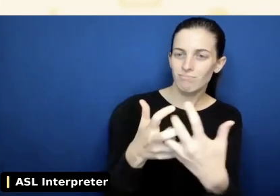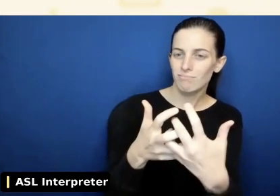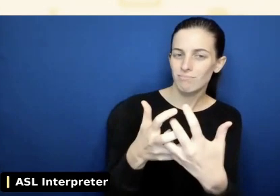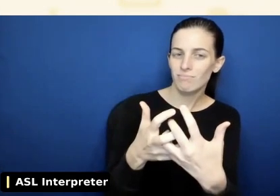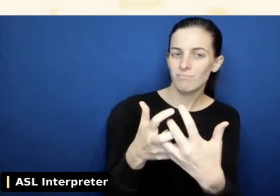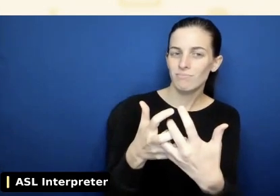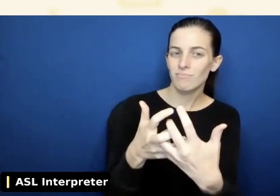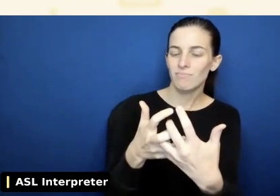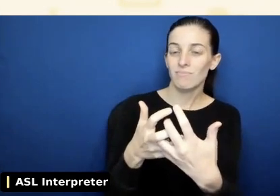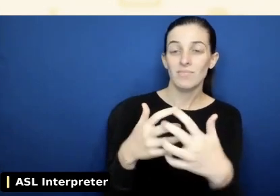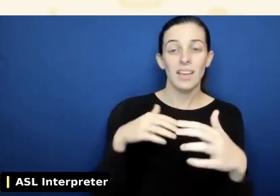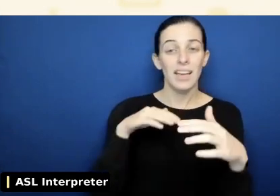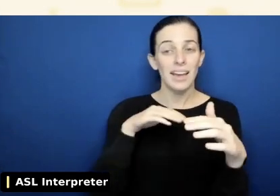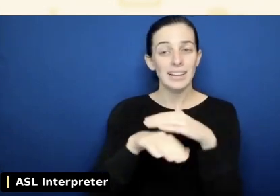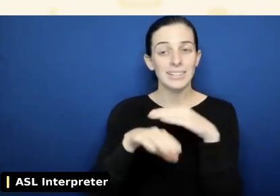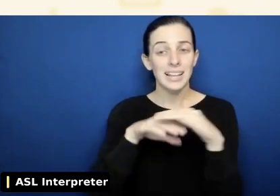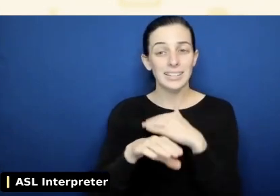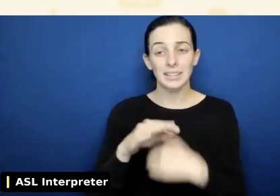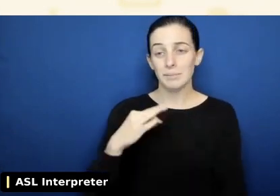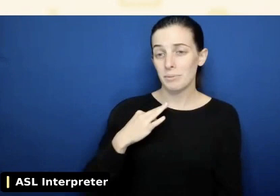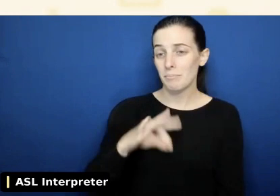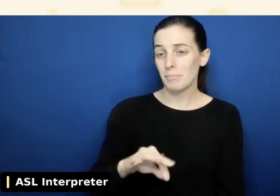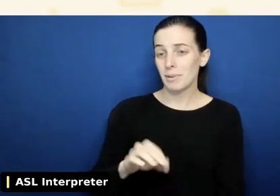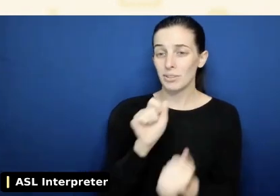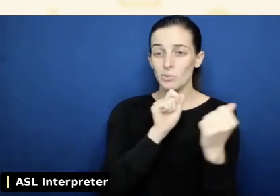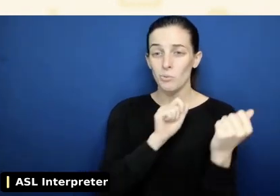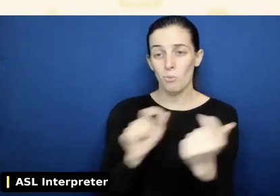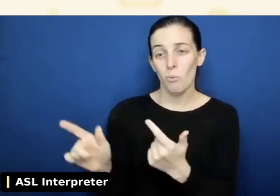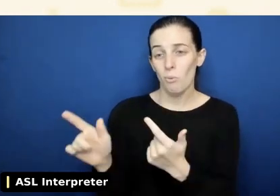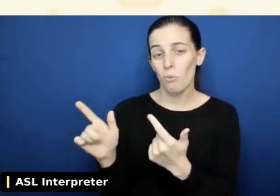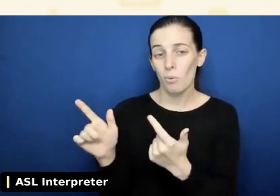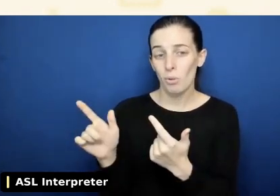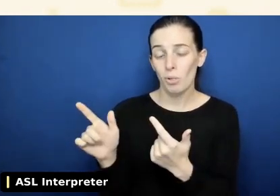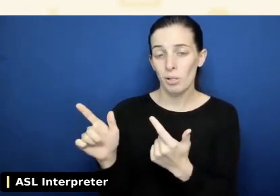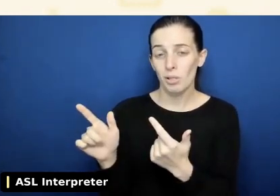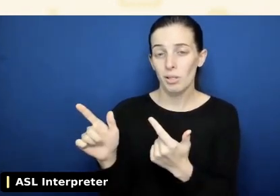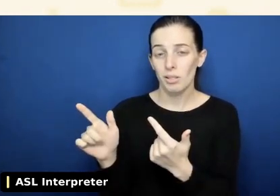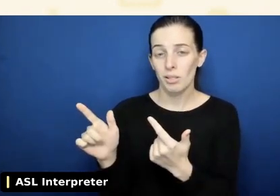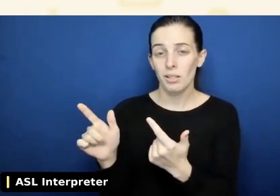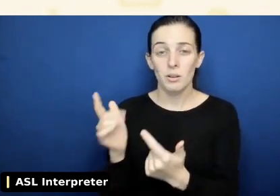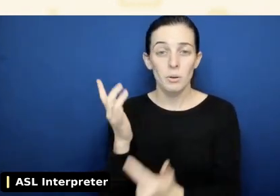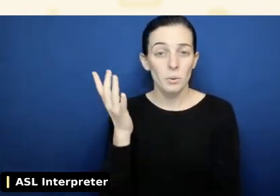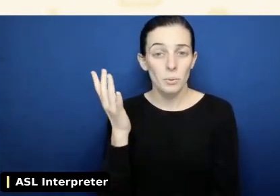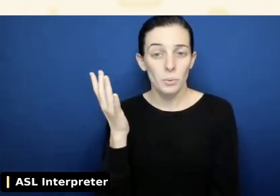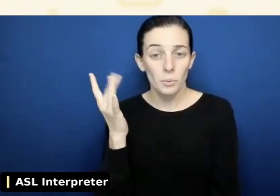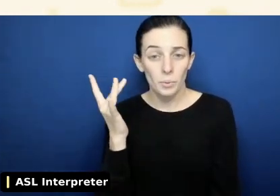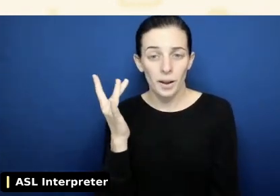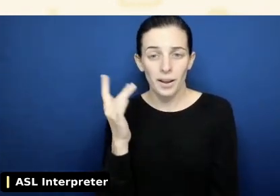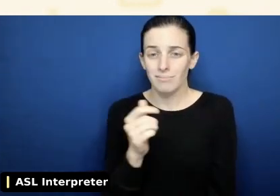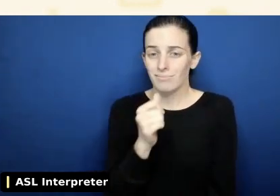Accessibility benefits everyone because it's not just a feature,